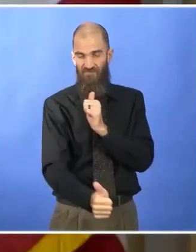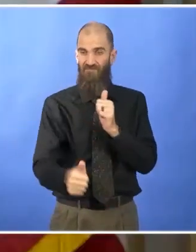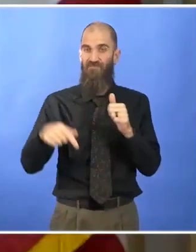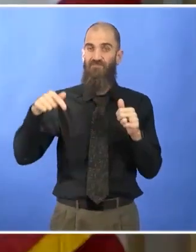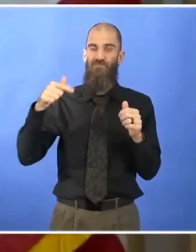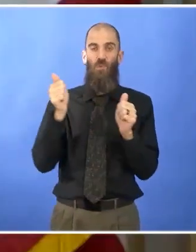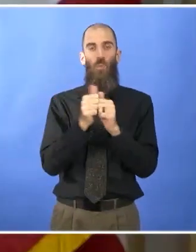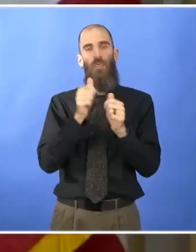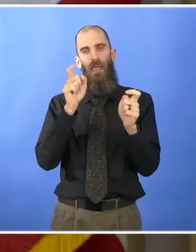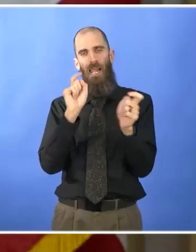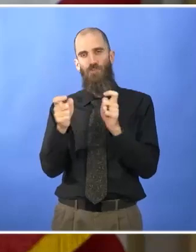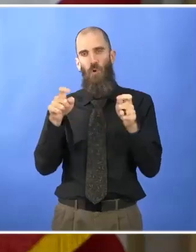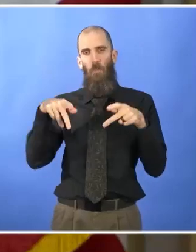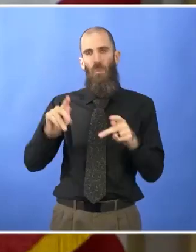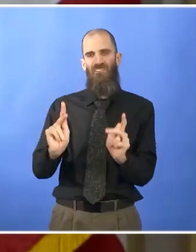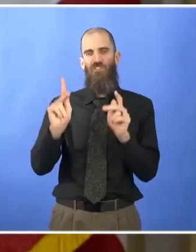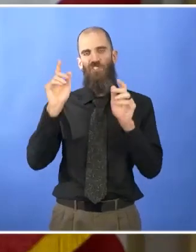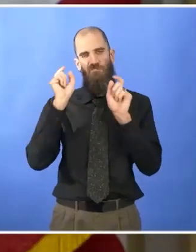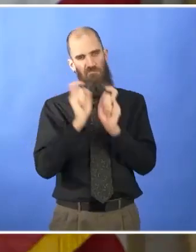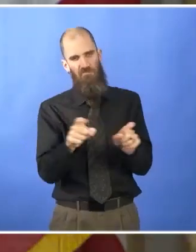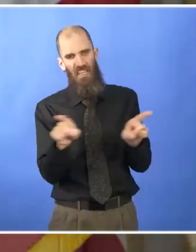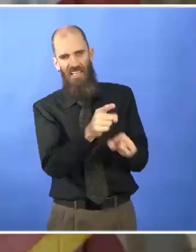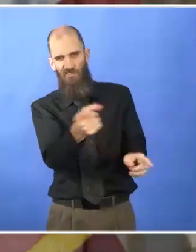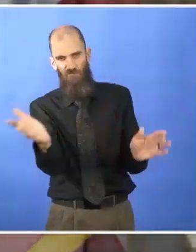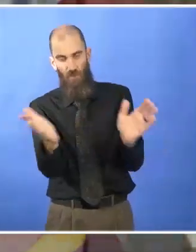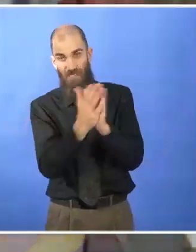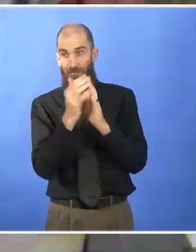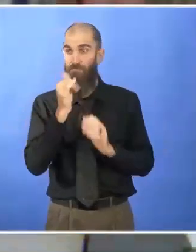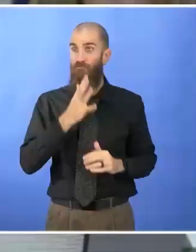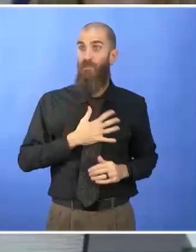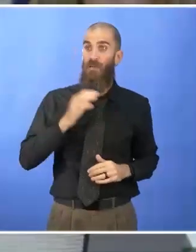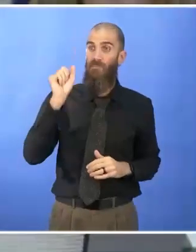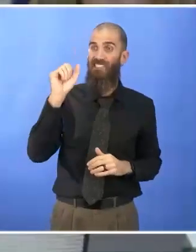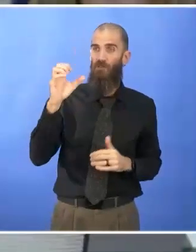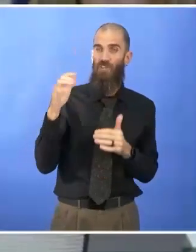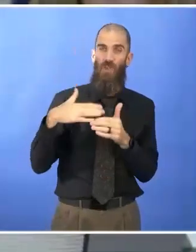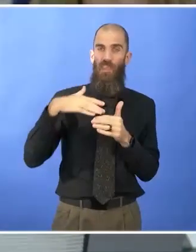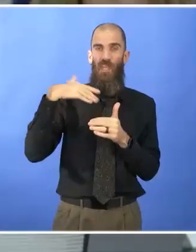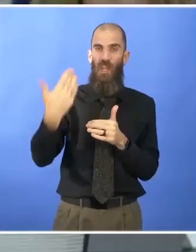ANNOUNCE THE NEXT ITEM ON THE AGENDA. SECRETARY DORTCH: